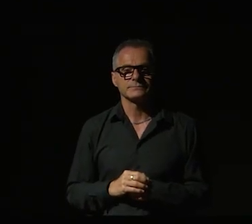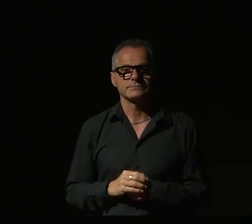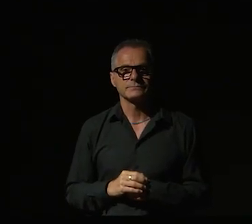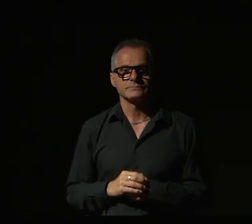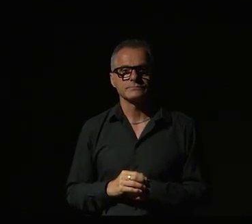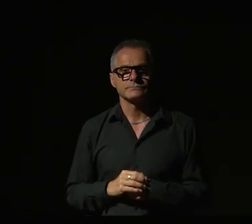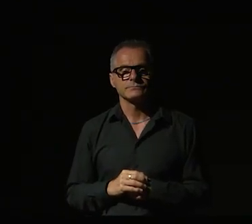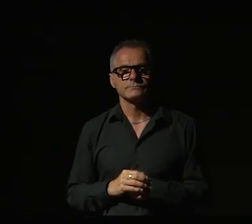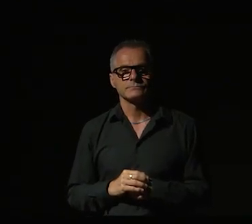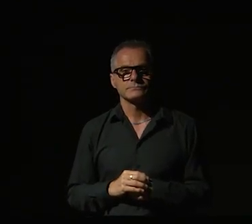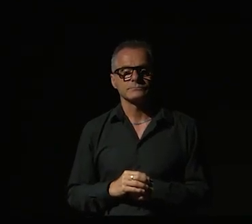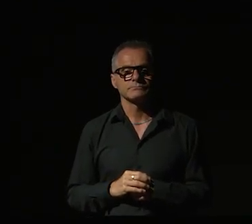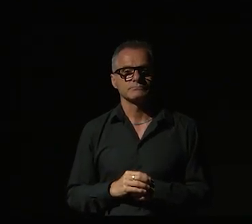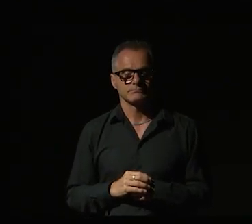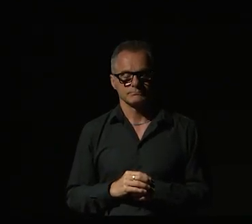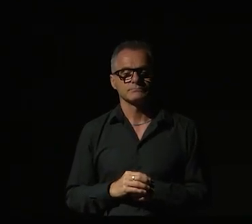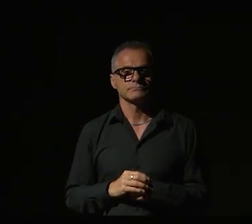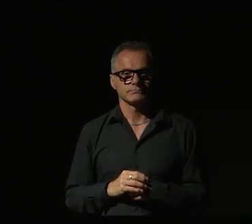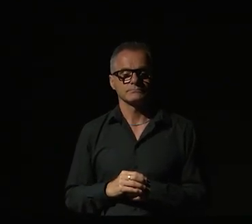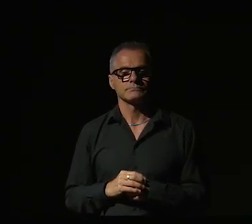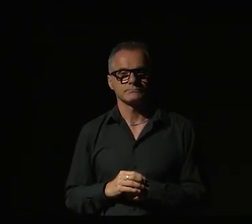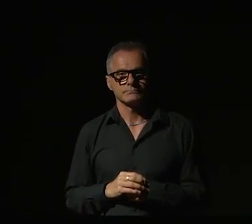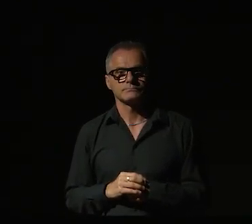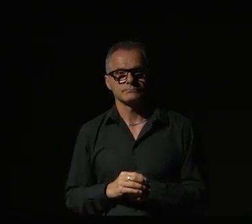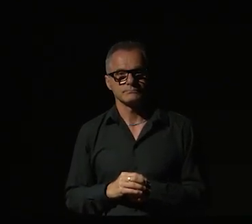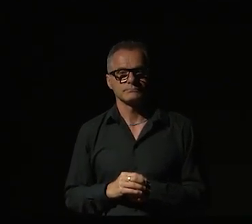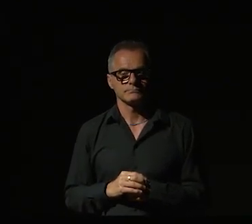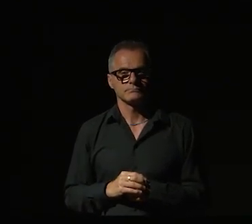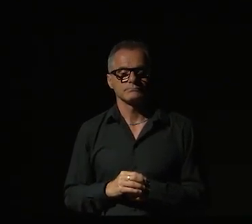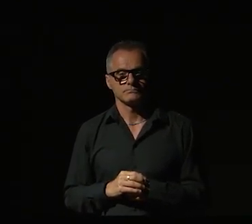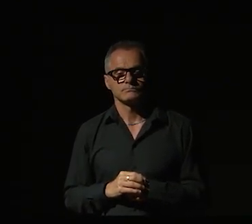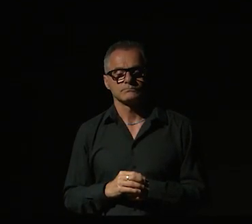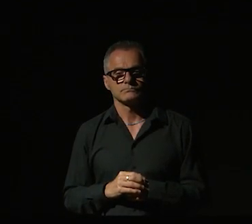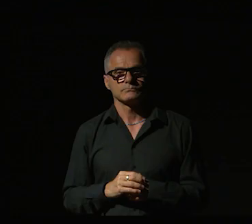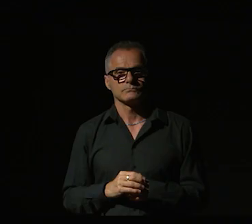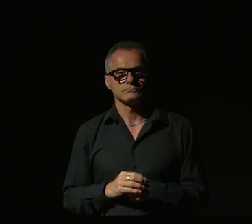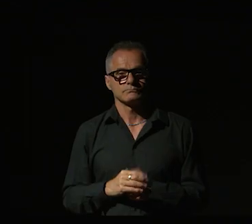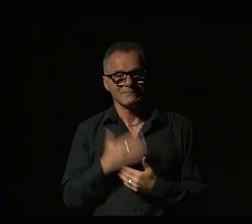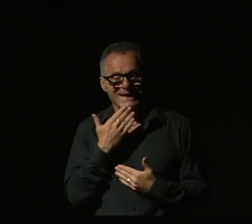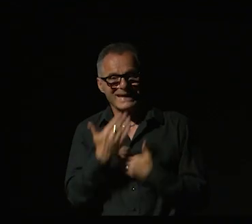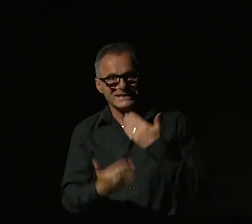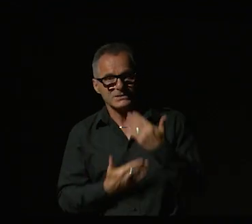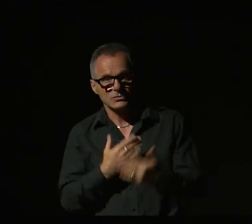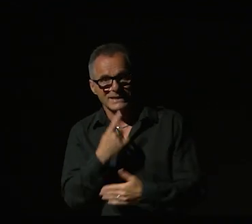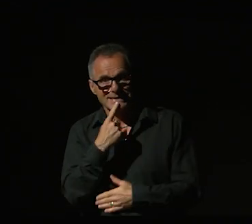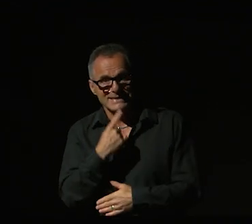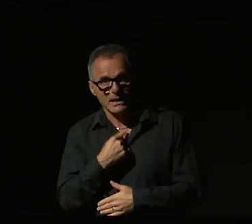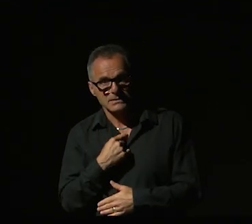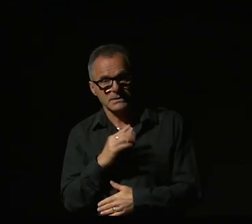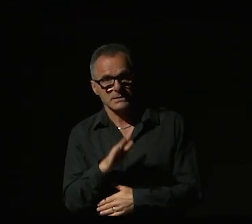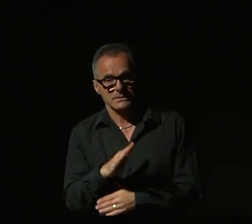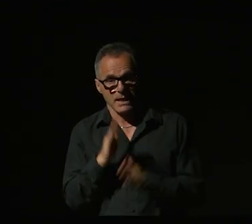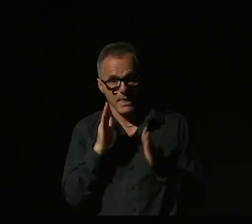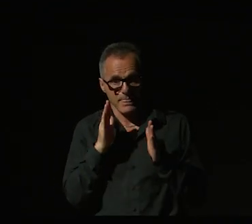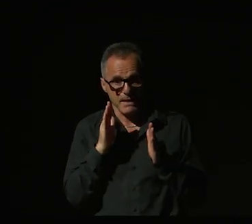They were lined very early on in their history, which tells us that they must have been put on display